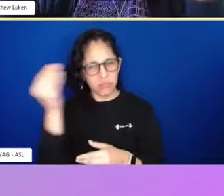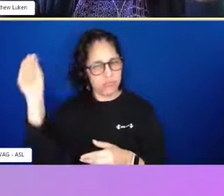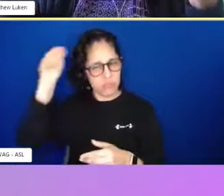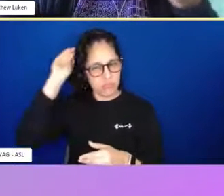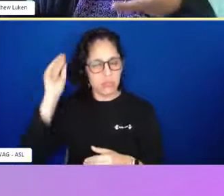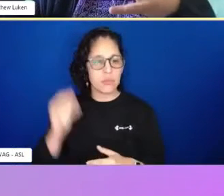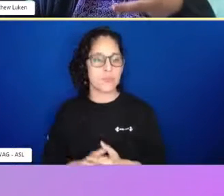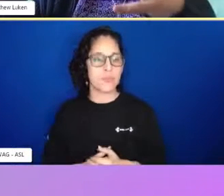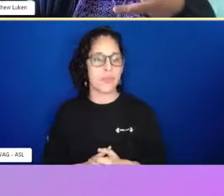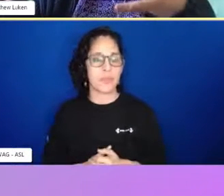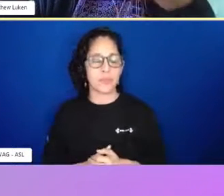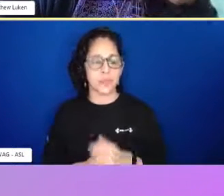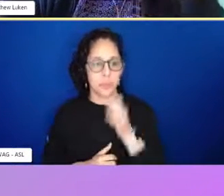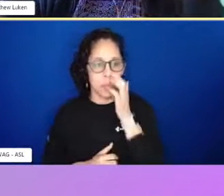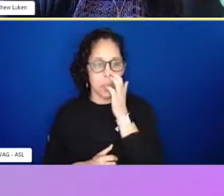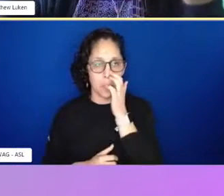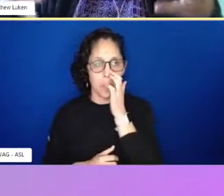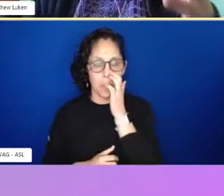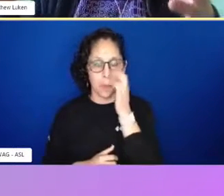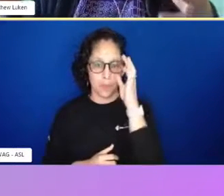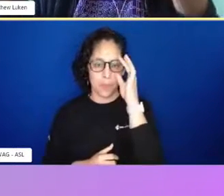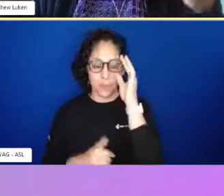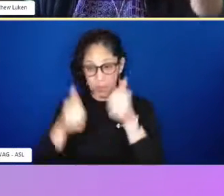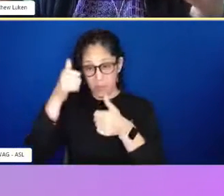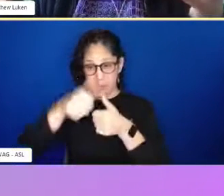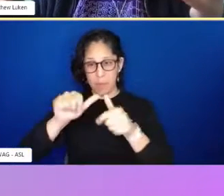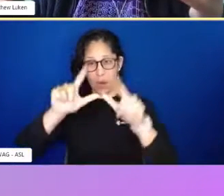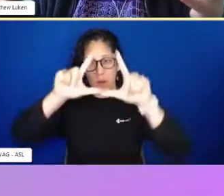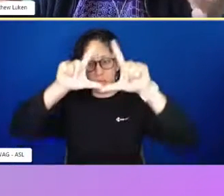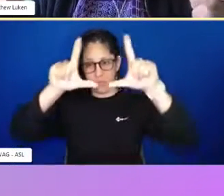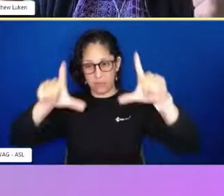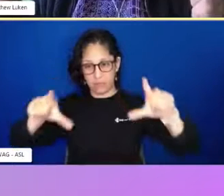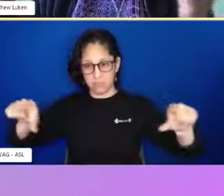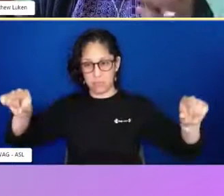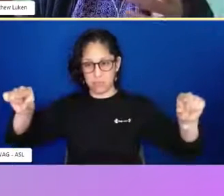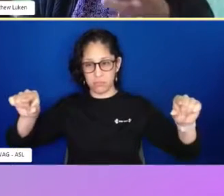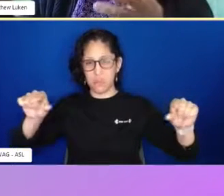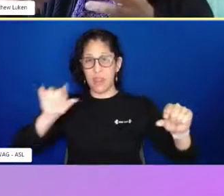one of our our frameworks later on. Now, as we think